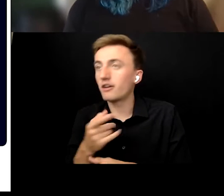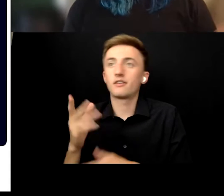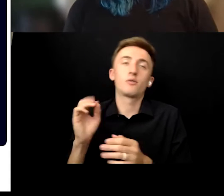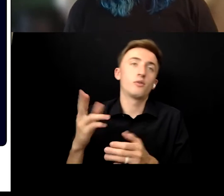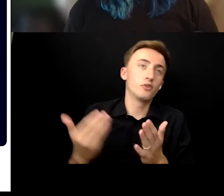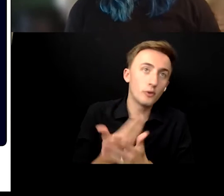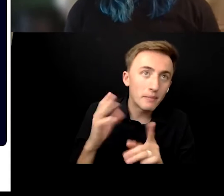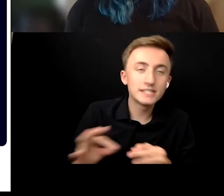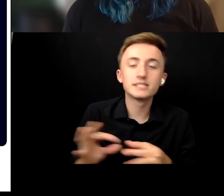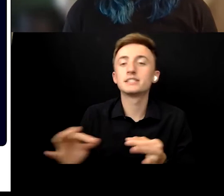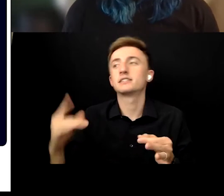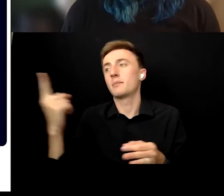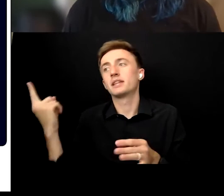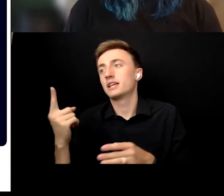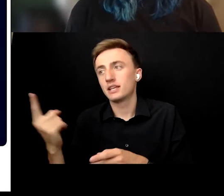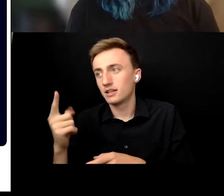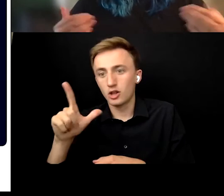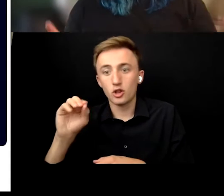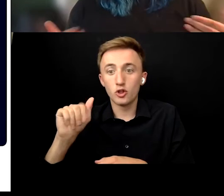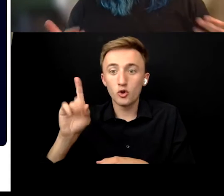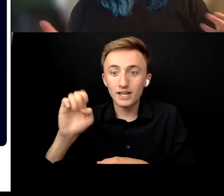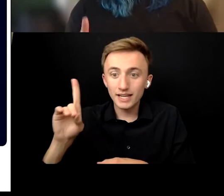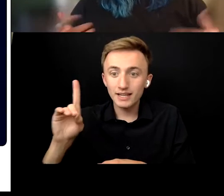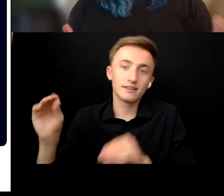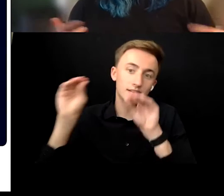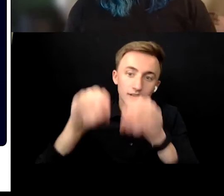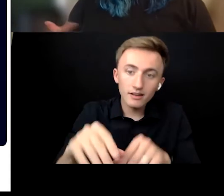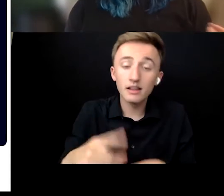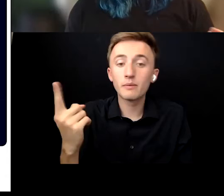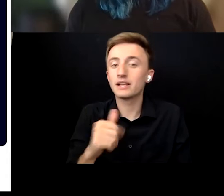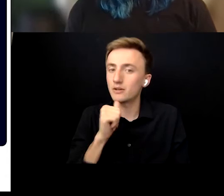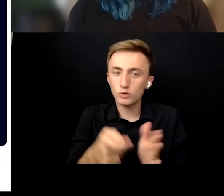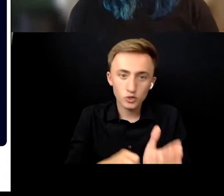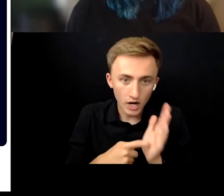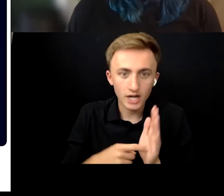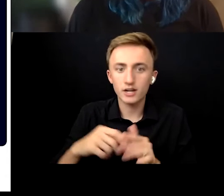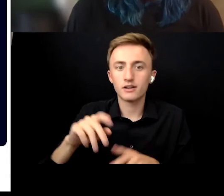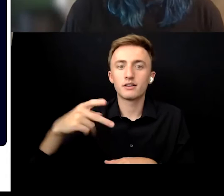something loaded onto the screen -- something that did not require a page refresh or reload.